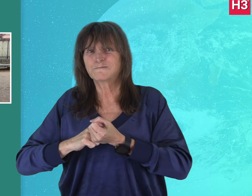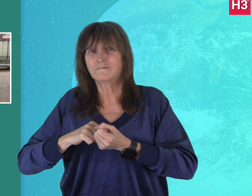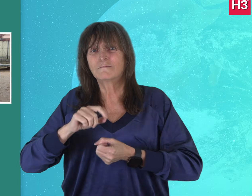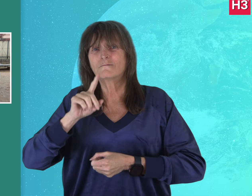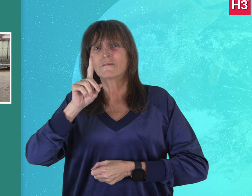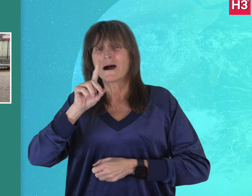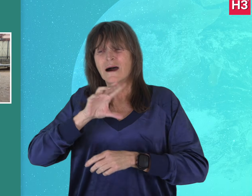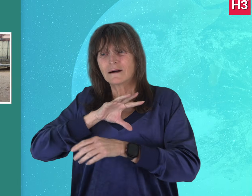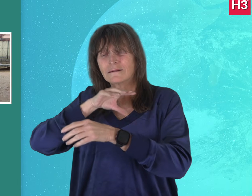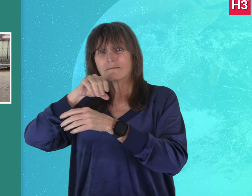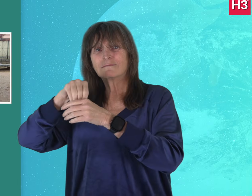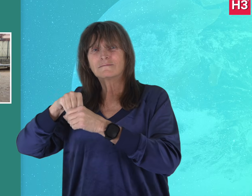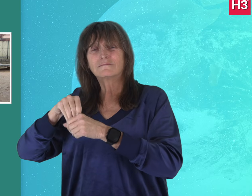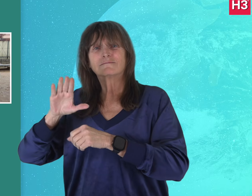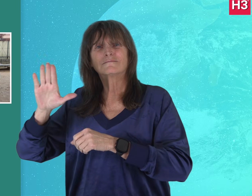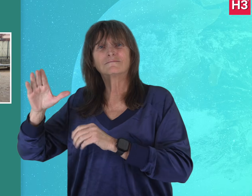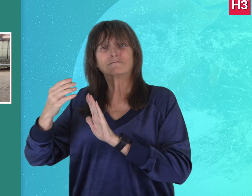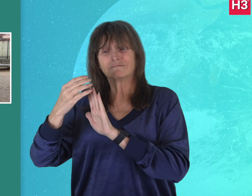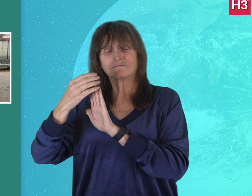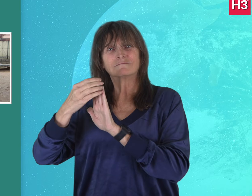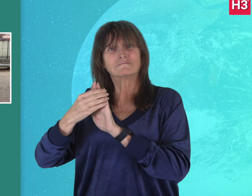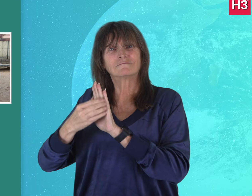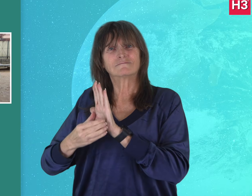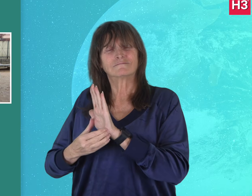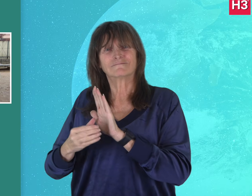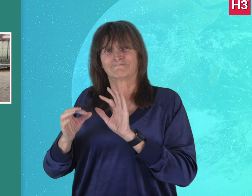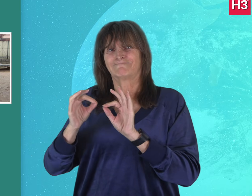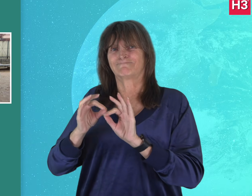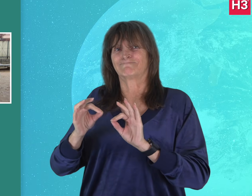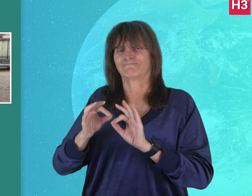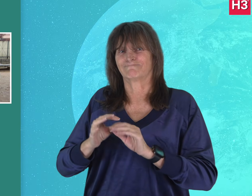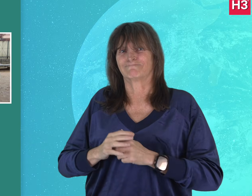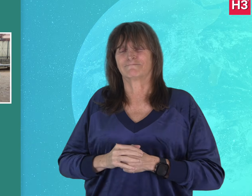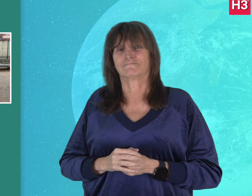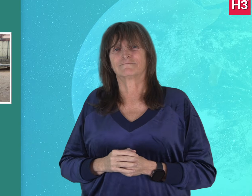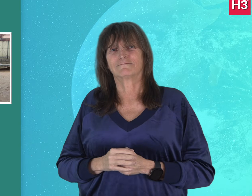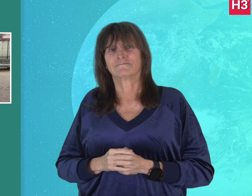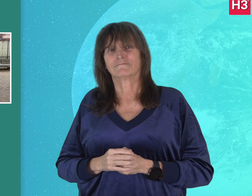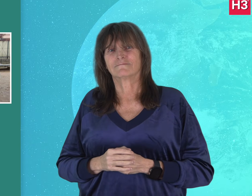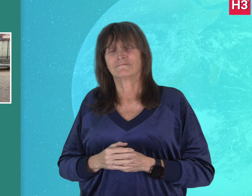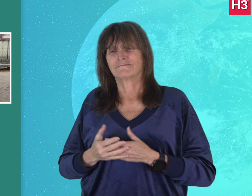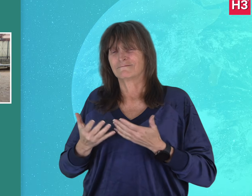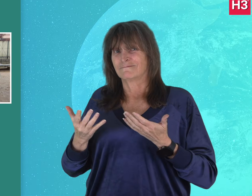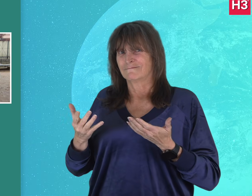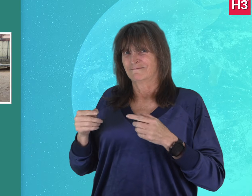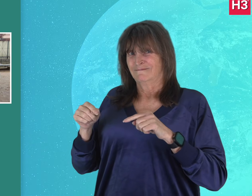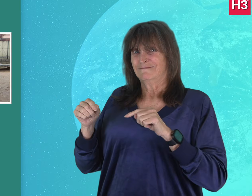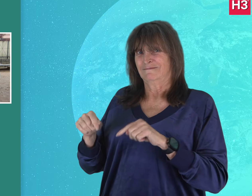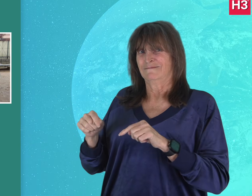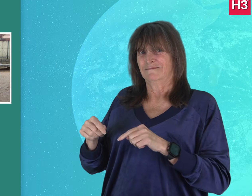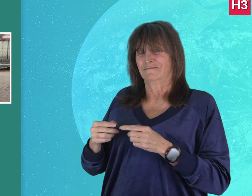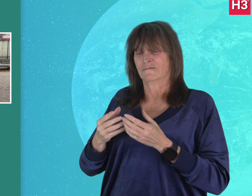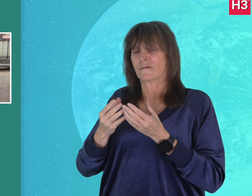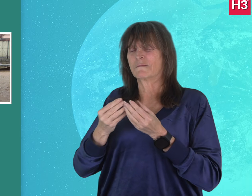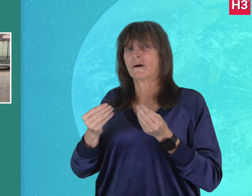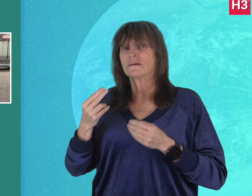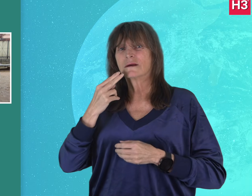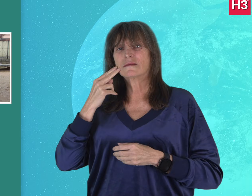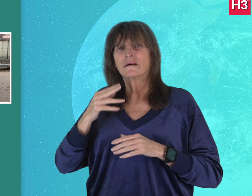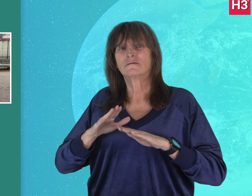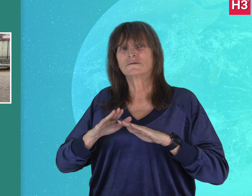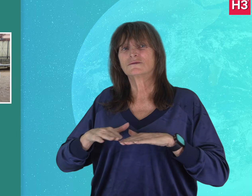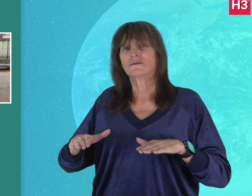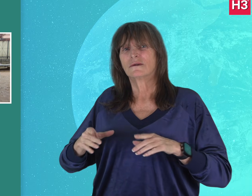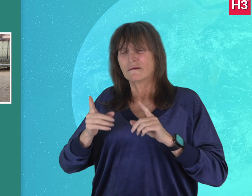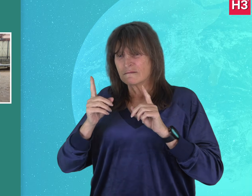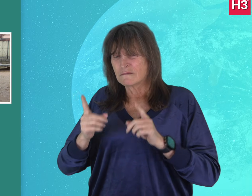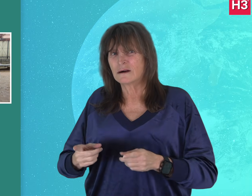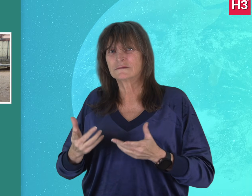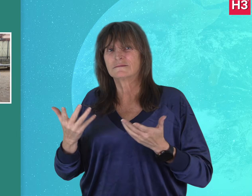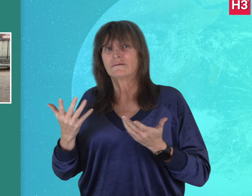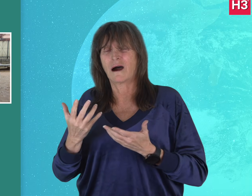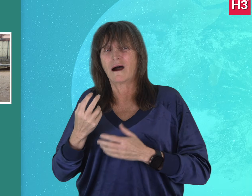many Deaf children must use oralism in school instead of sign language.